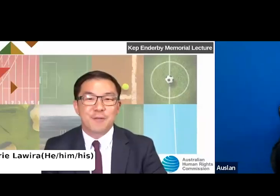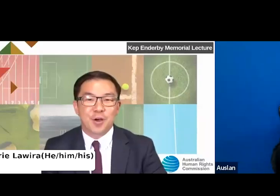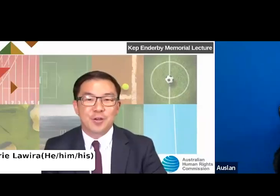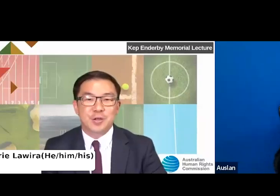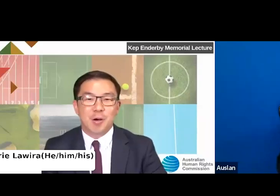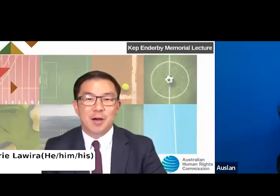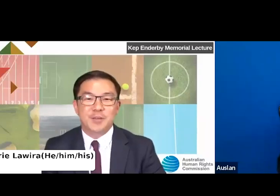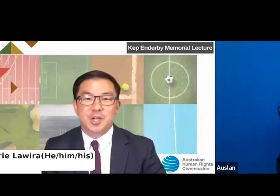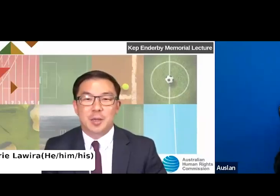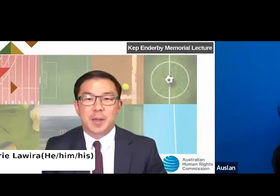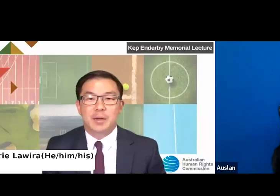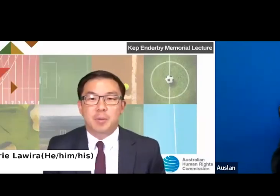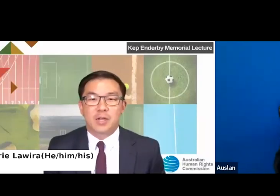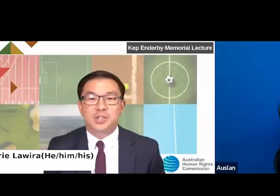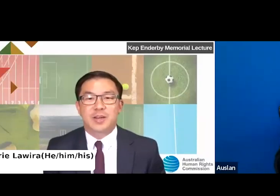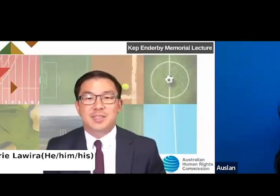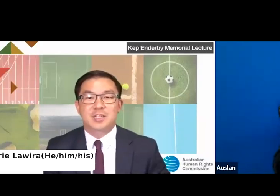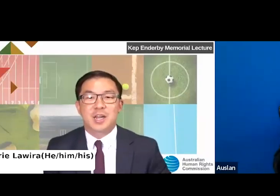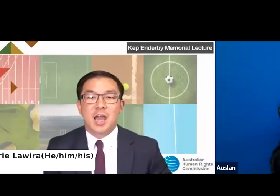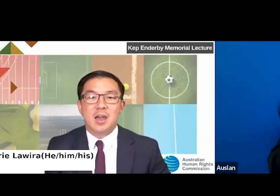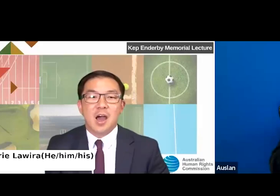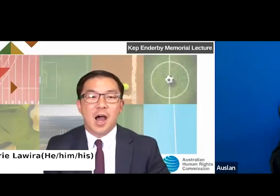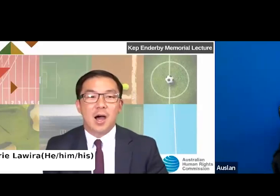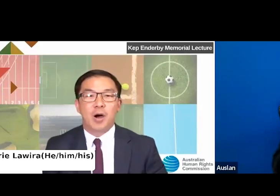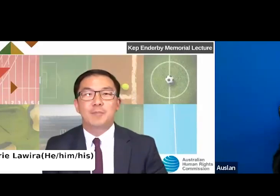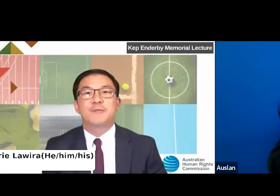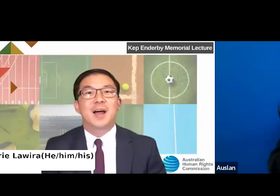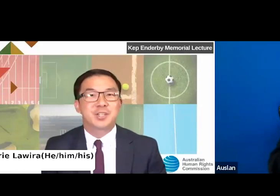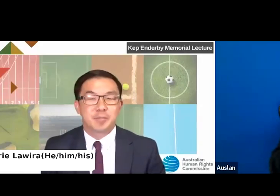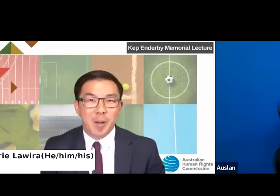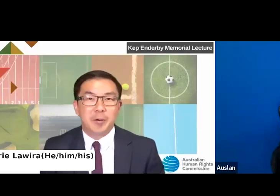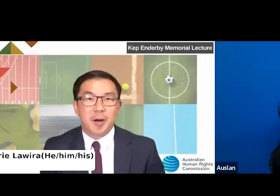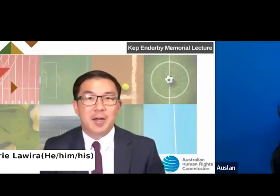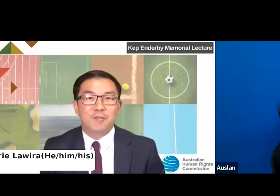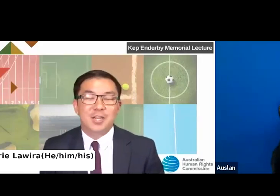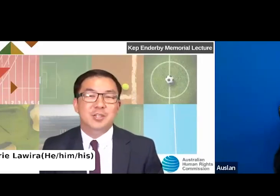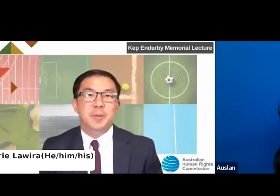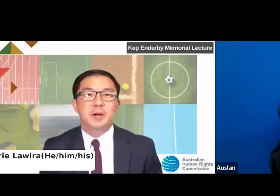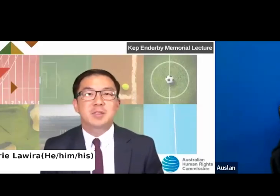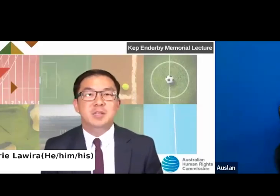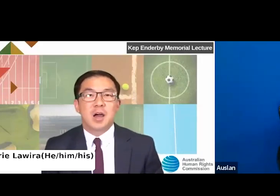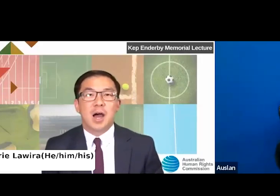For those who are visually impaired and blind, joining us today, I'm of Asian background, of Asian appearance.